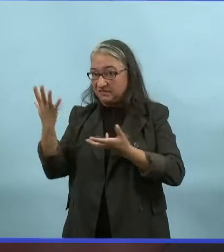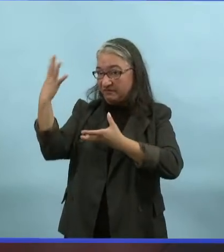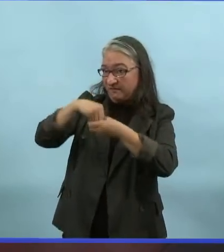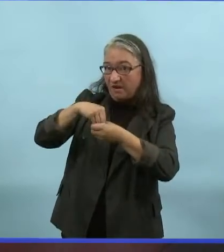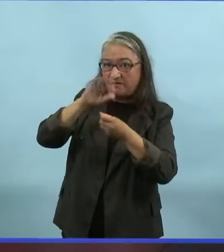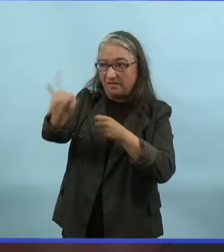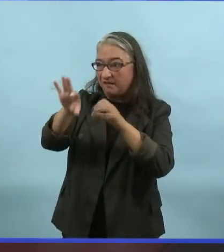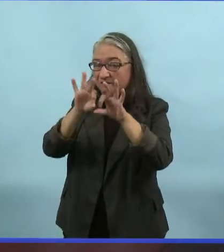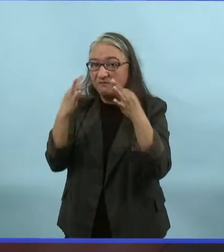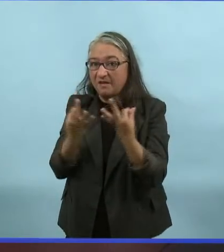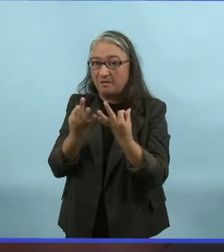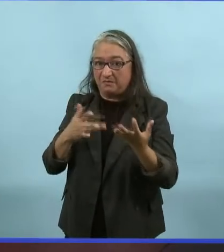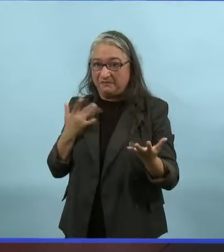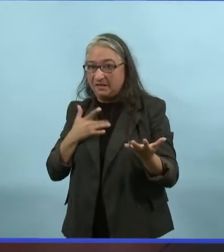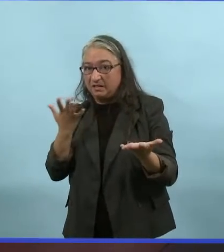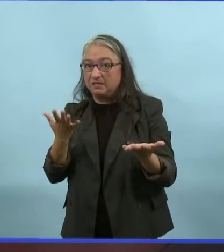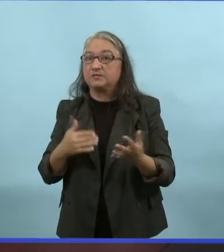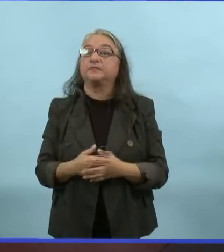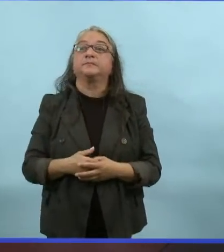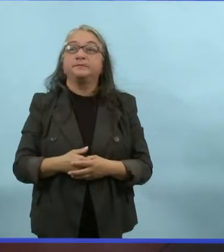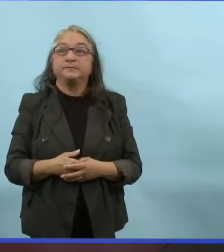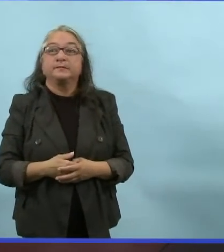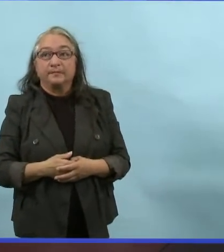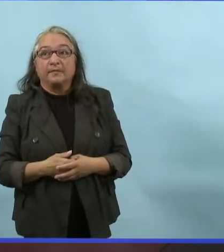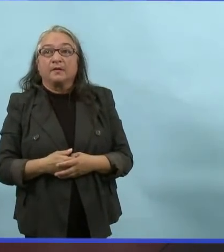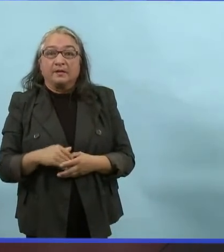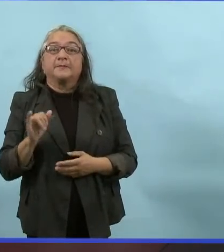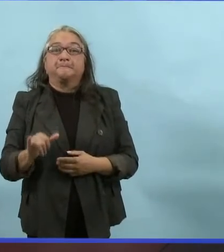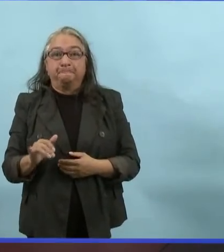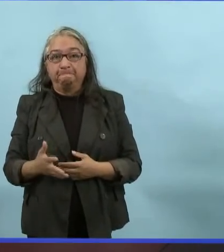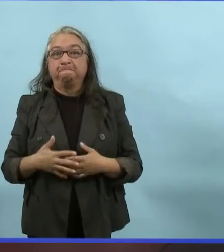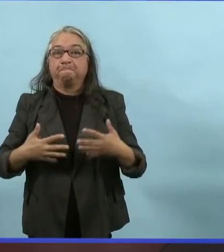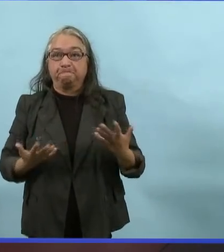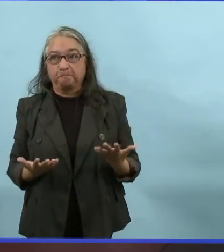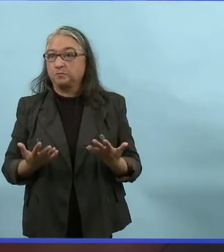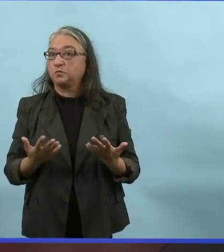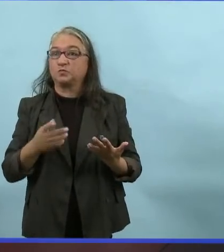yeah yeah so i mean i think it was just you know i won't go into many of the details